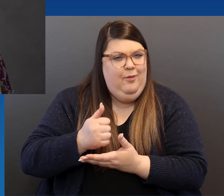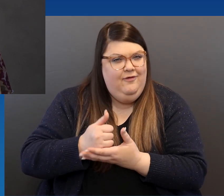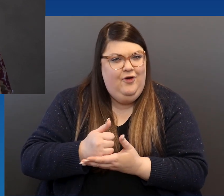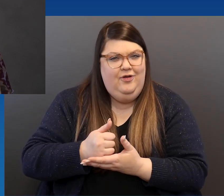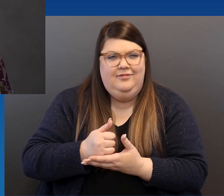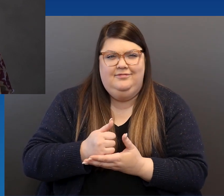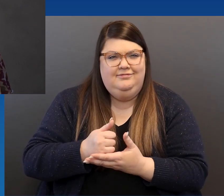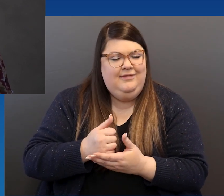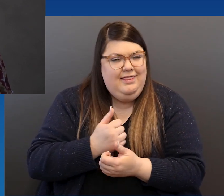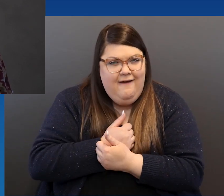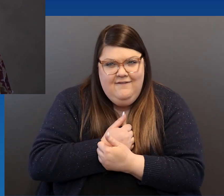loving,